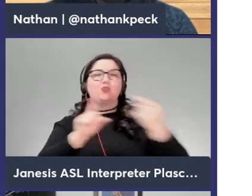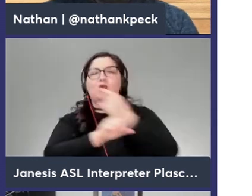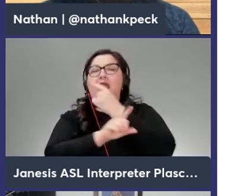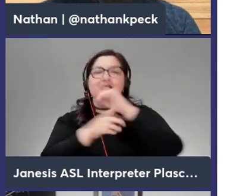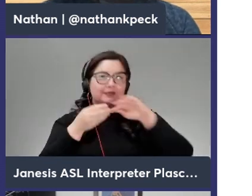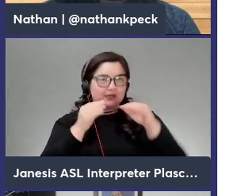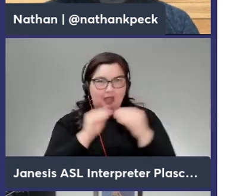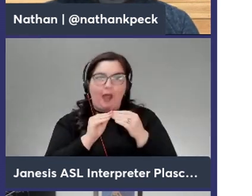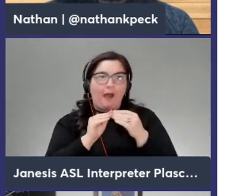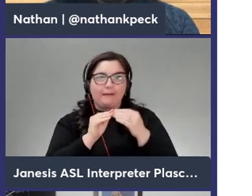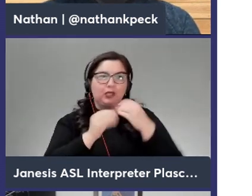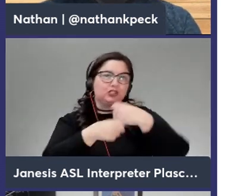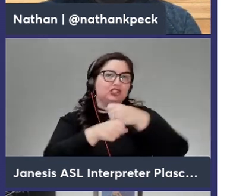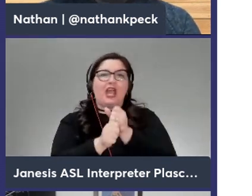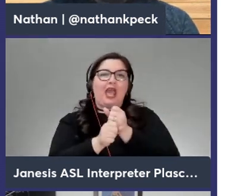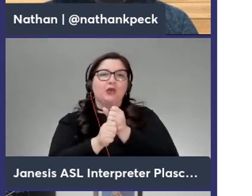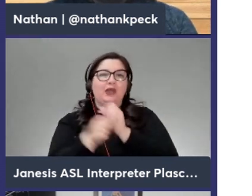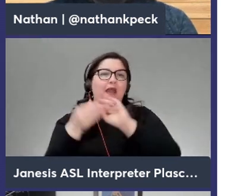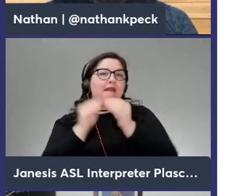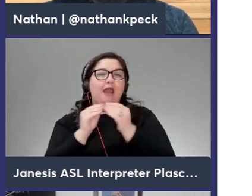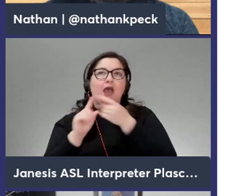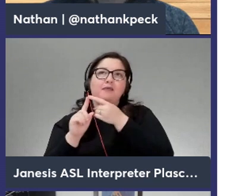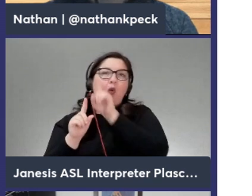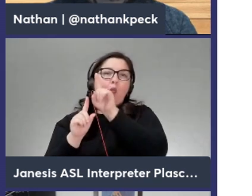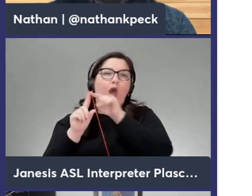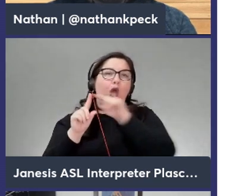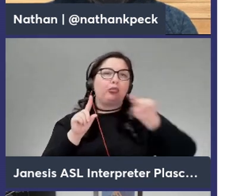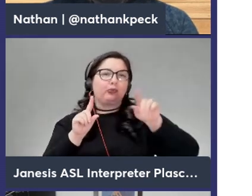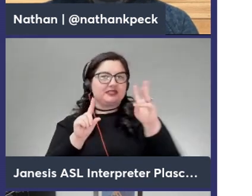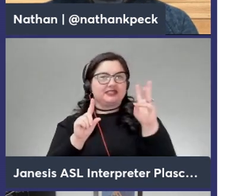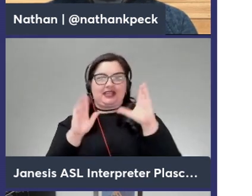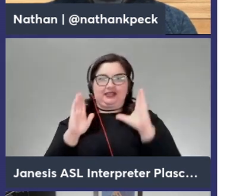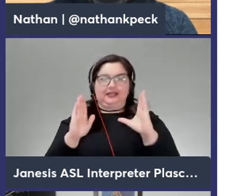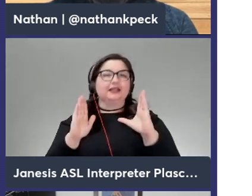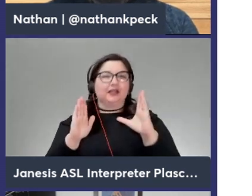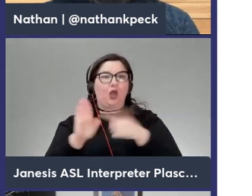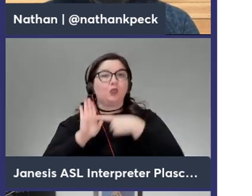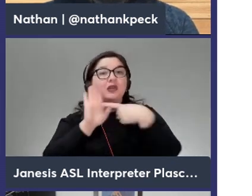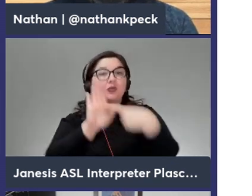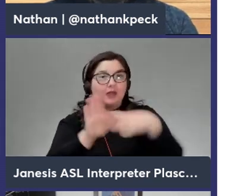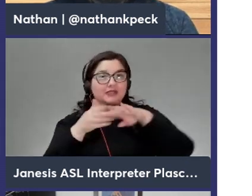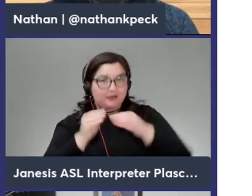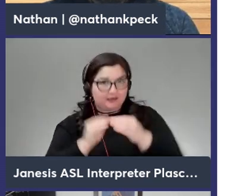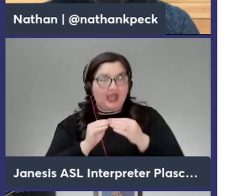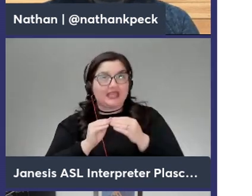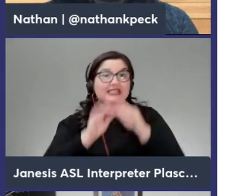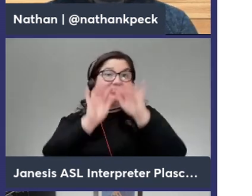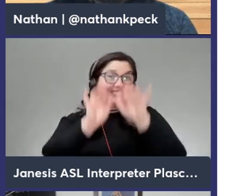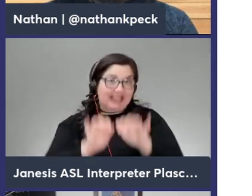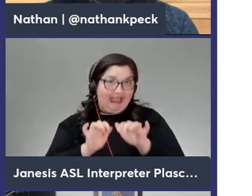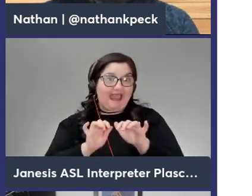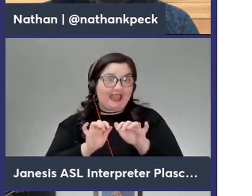that generates a number between, or from one to six. And we represent that number in both text form, you know, right up here in the title.